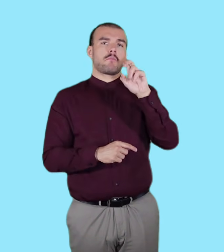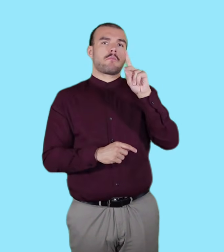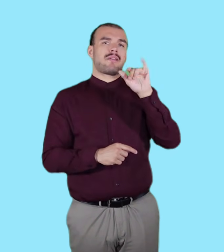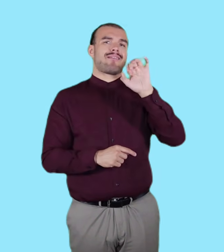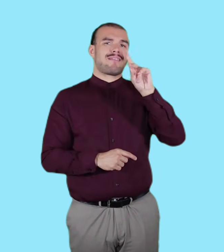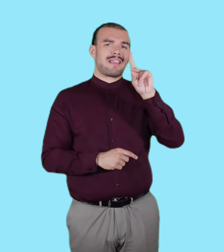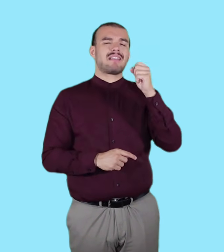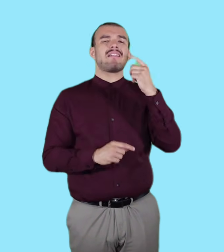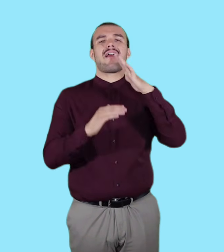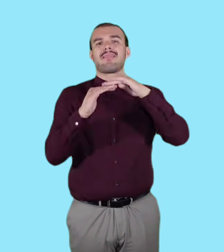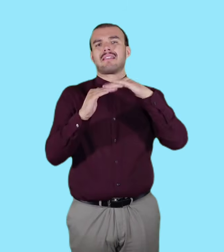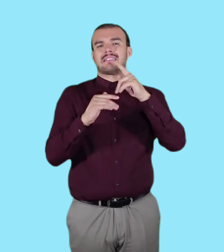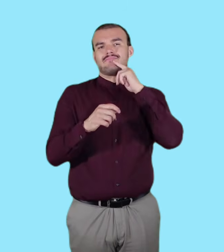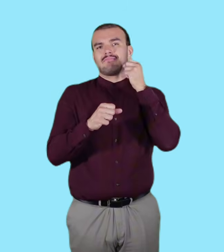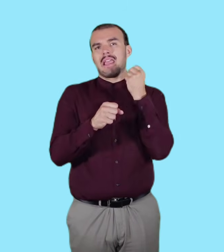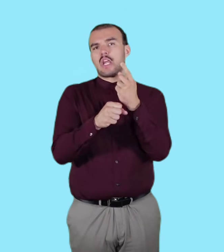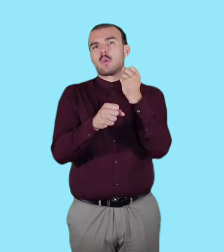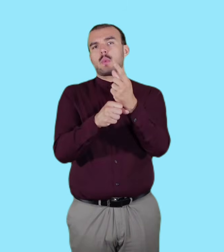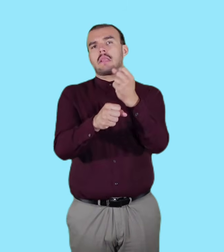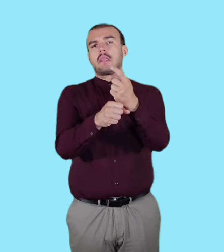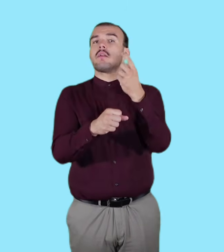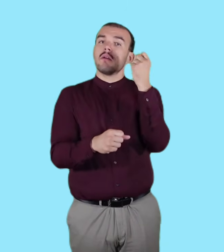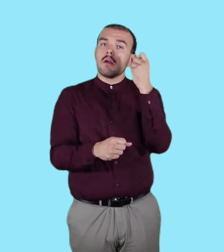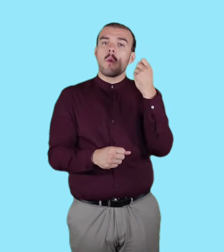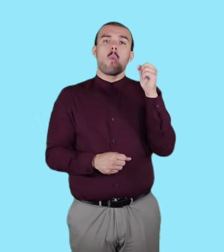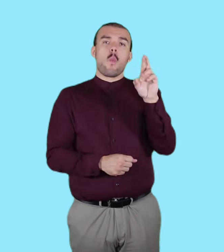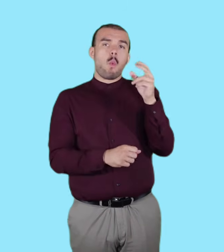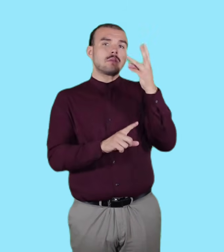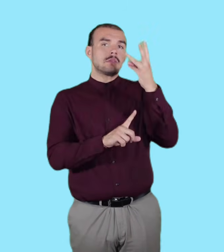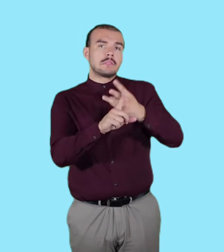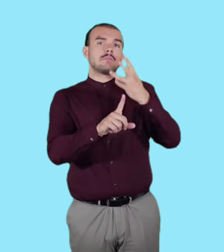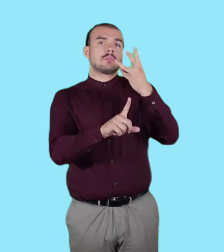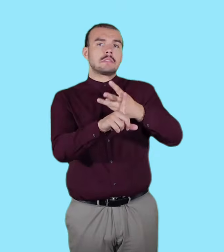and at least annually or every six months